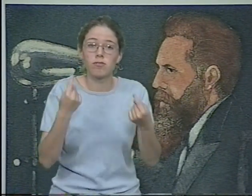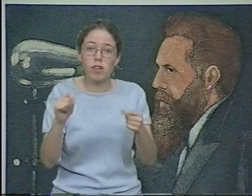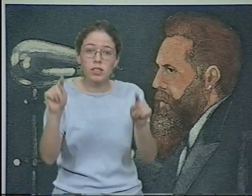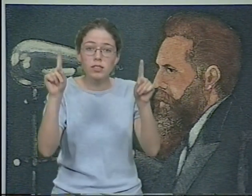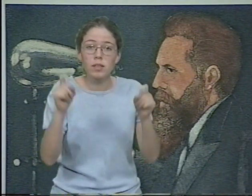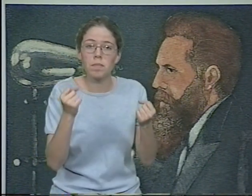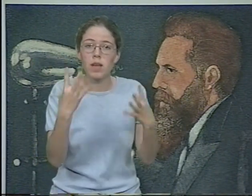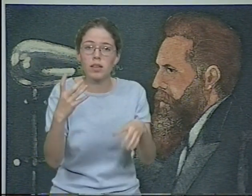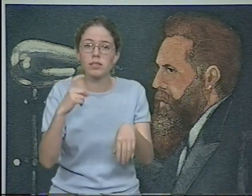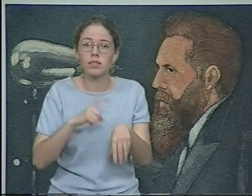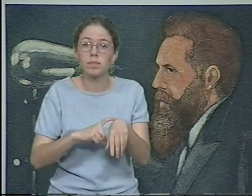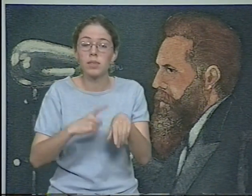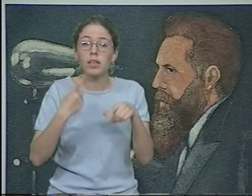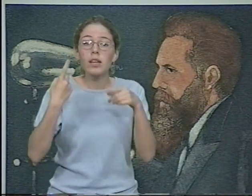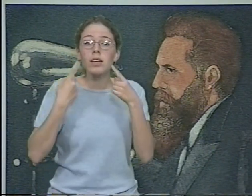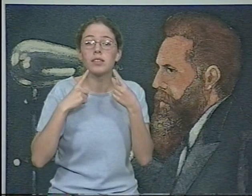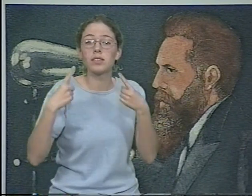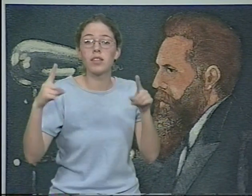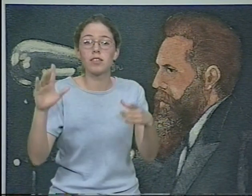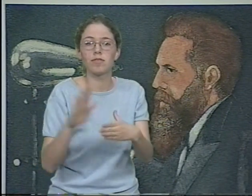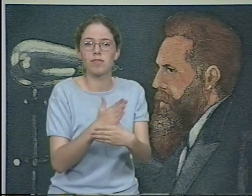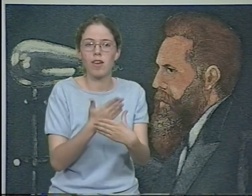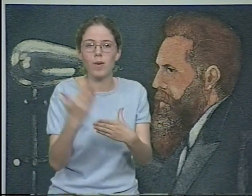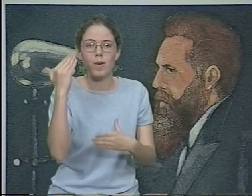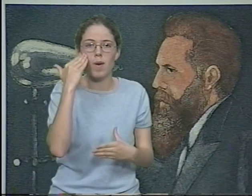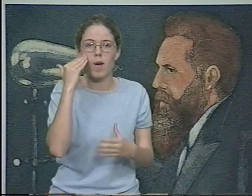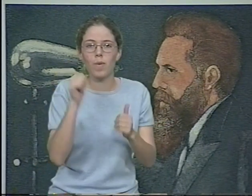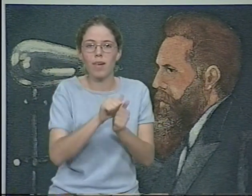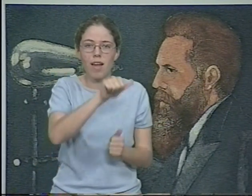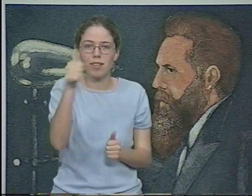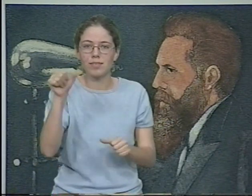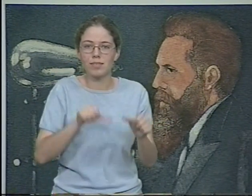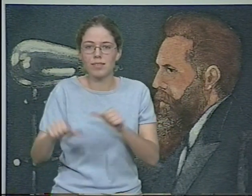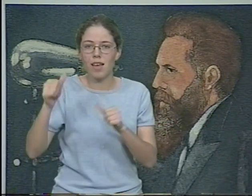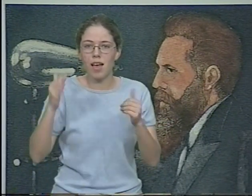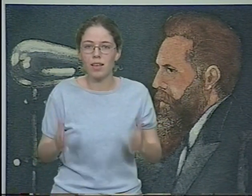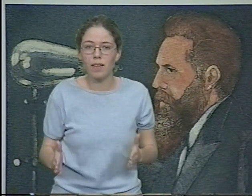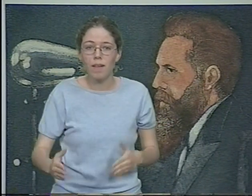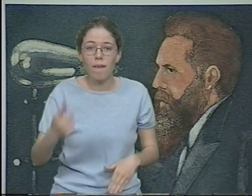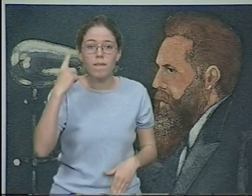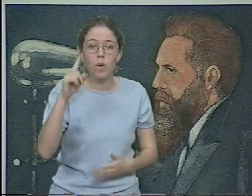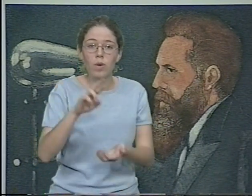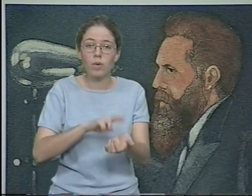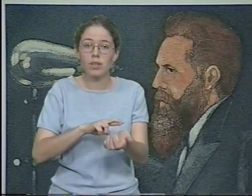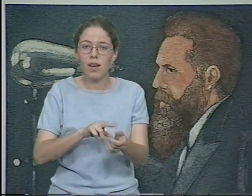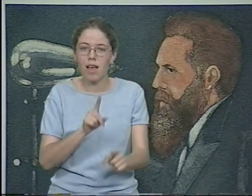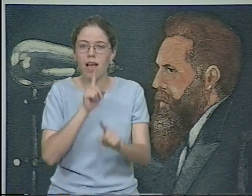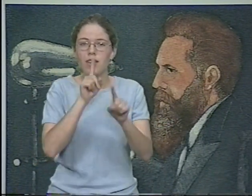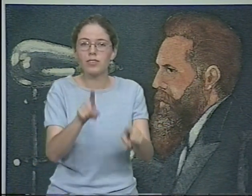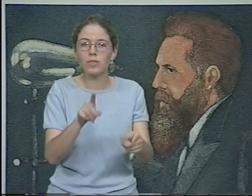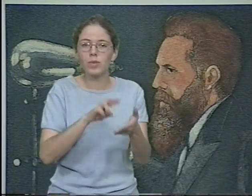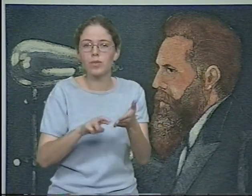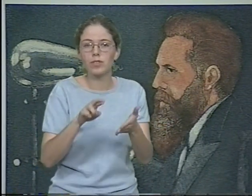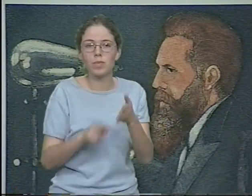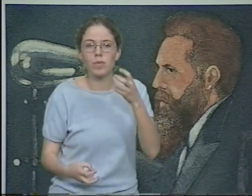mysterious green glow or thought it unimportant. Wilhelm did not. He noticed the glow and knew